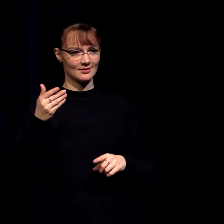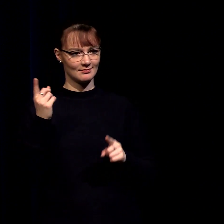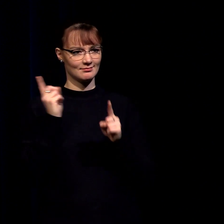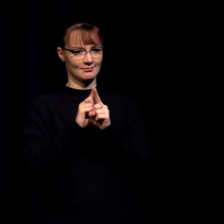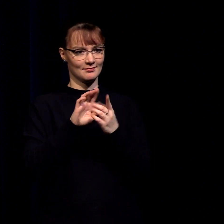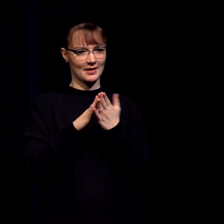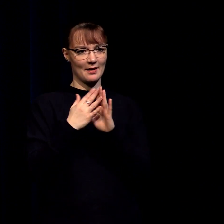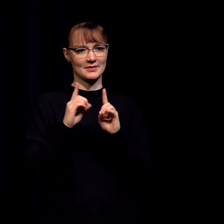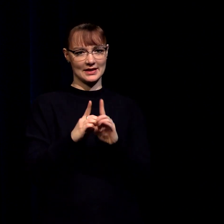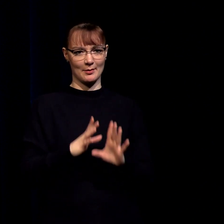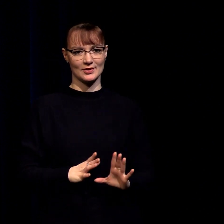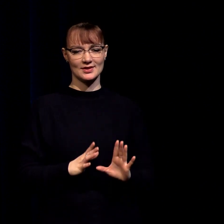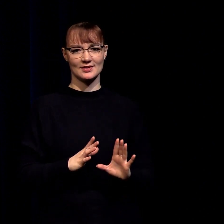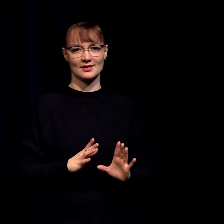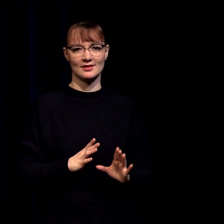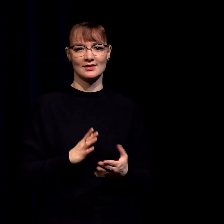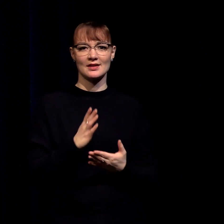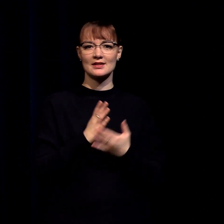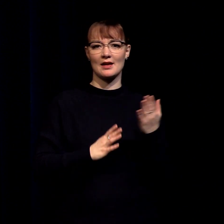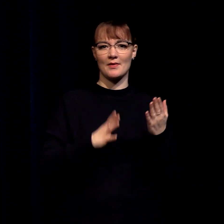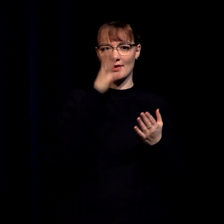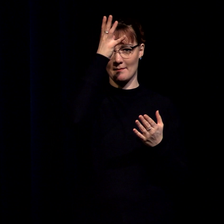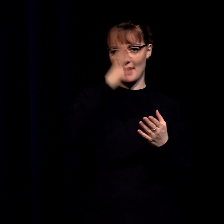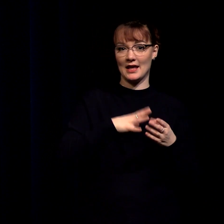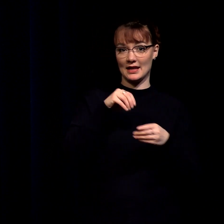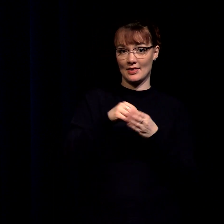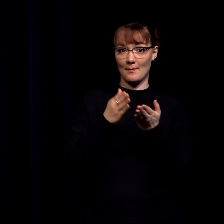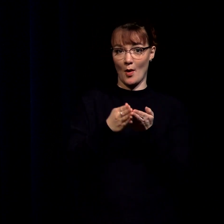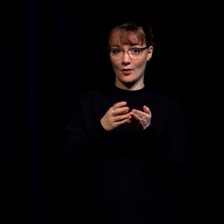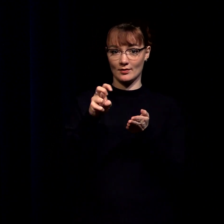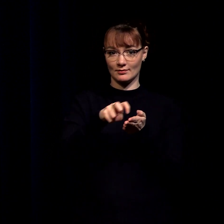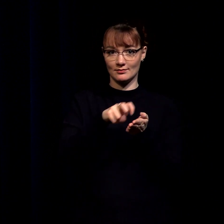of these men in the boat with Jesus were on a boat with Jesus